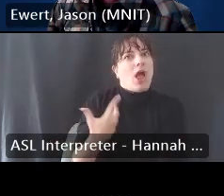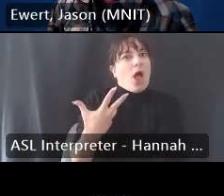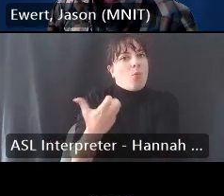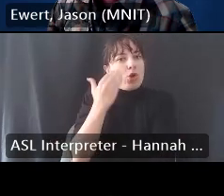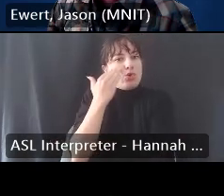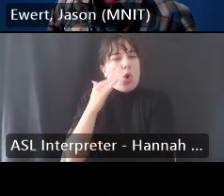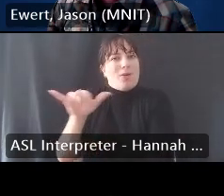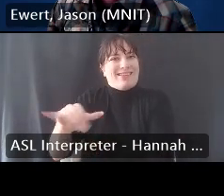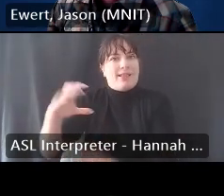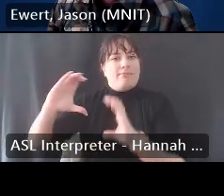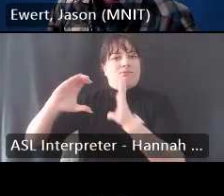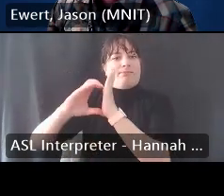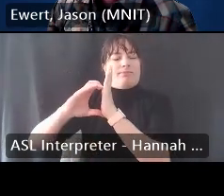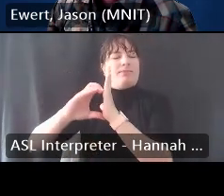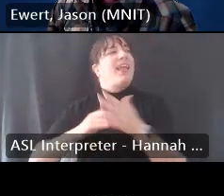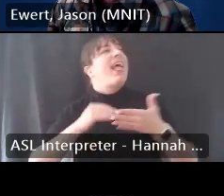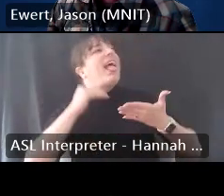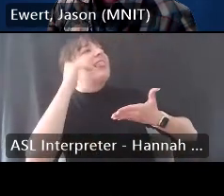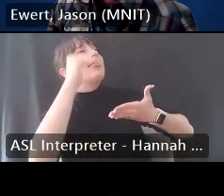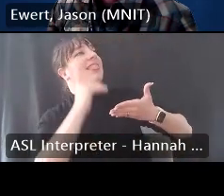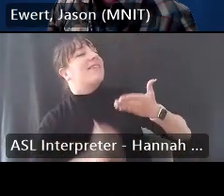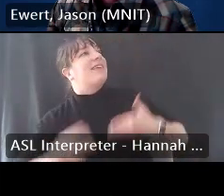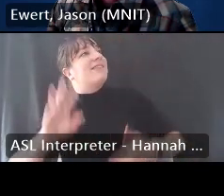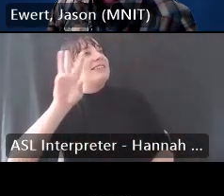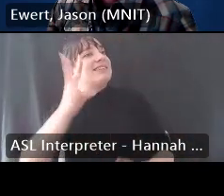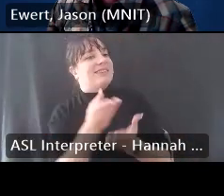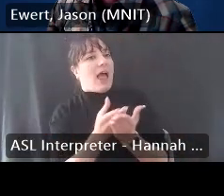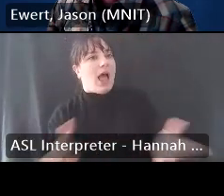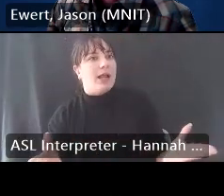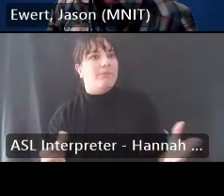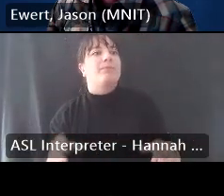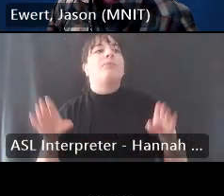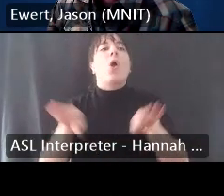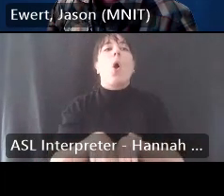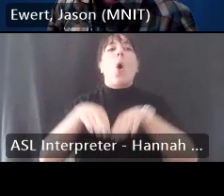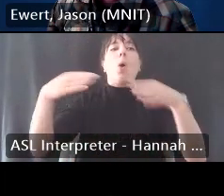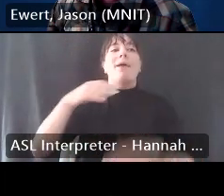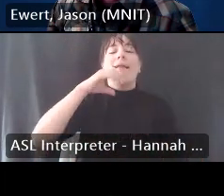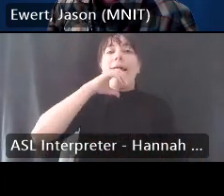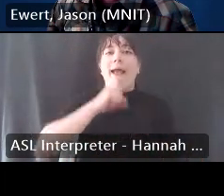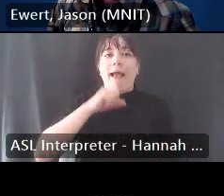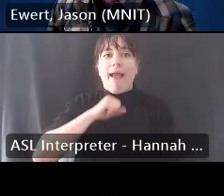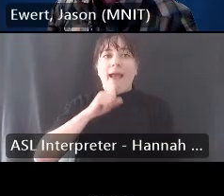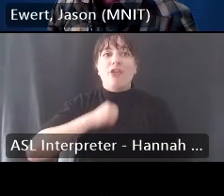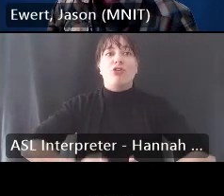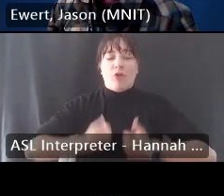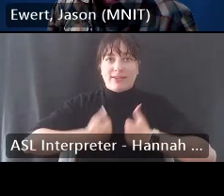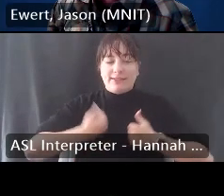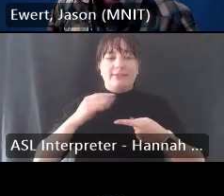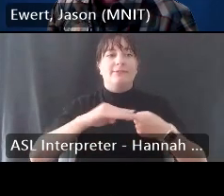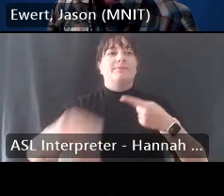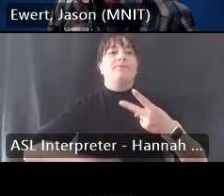List of six items. Open the Age of resident stressor overview button. Open the Cost-burdened households dresser overview button.